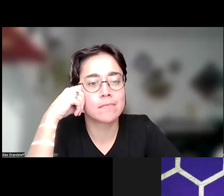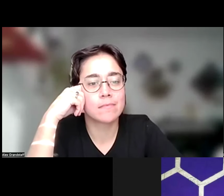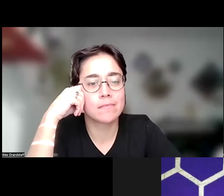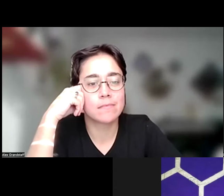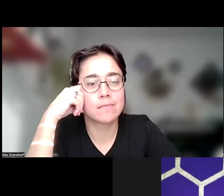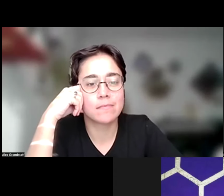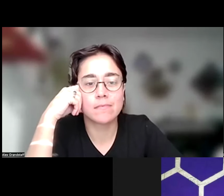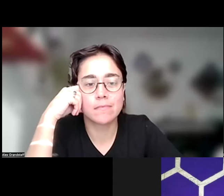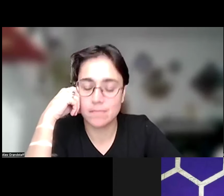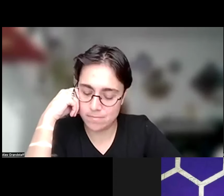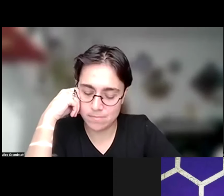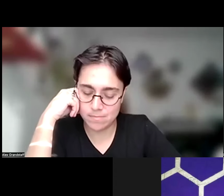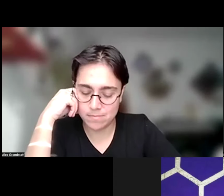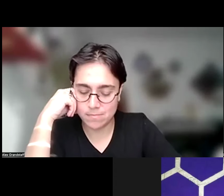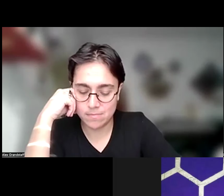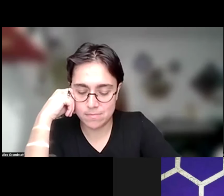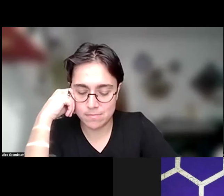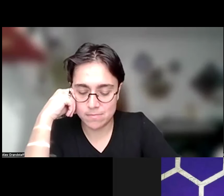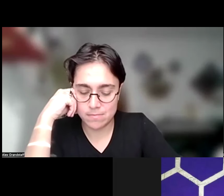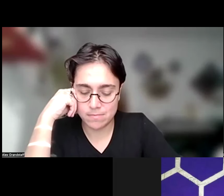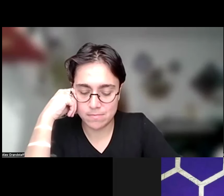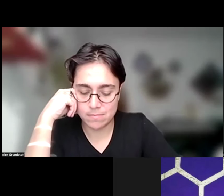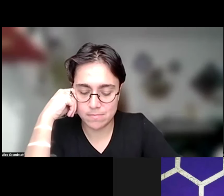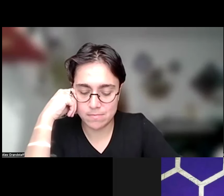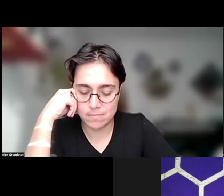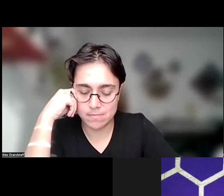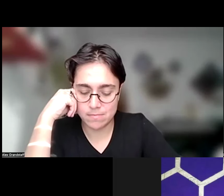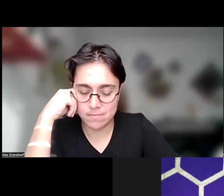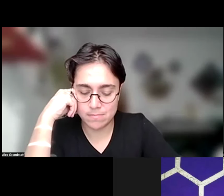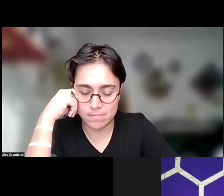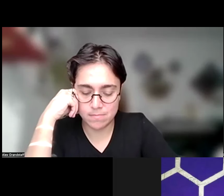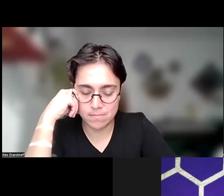Folks who know how to do captioner more create accessible short form